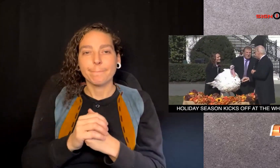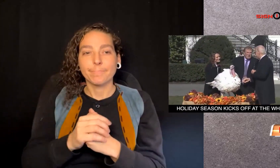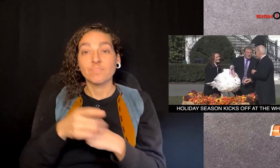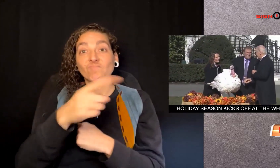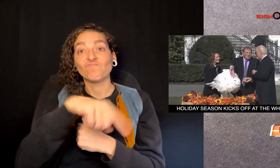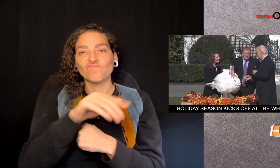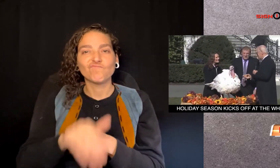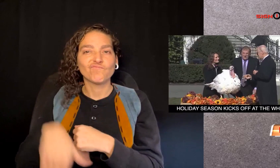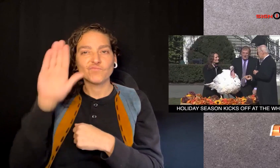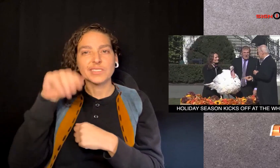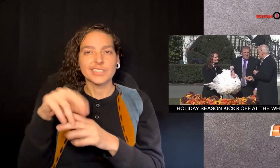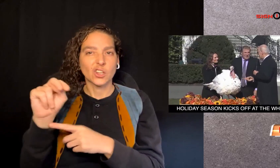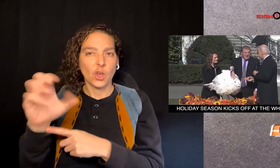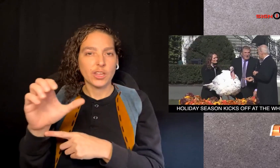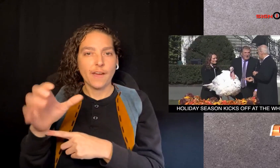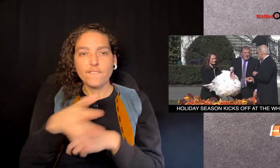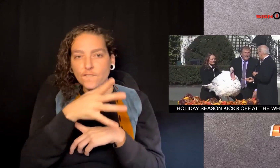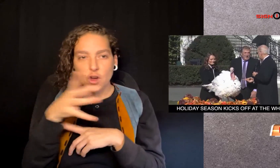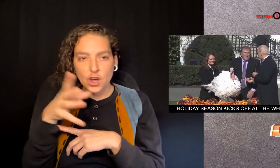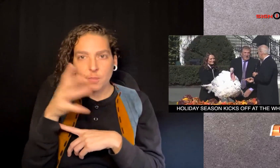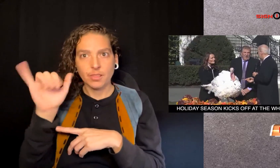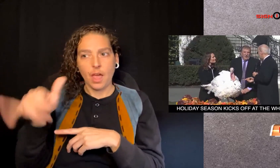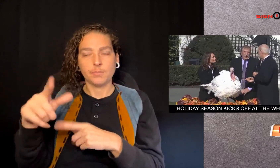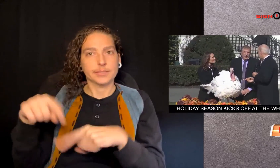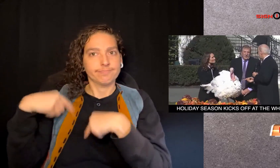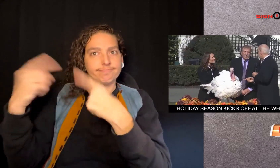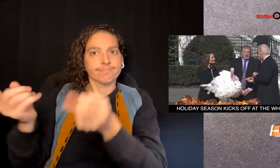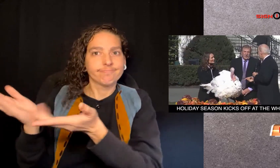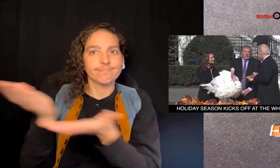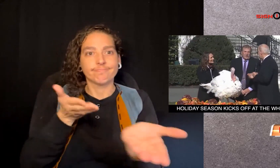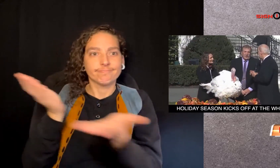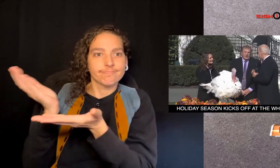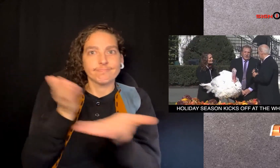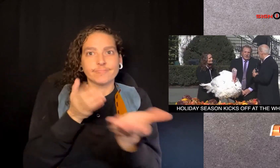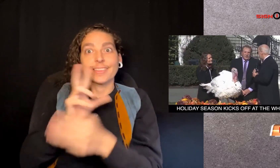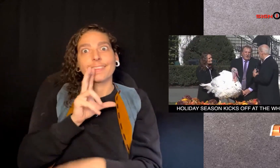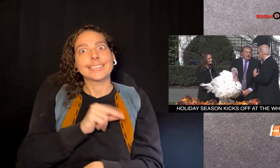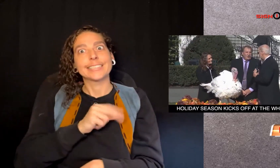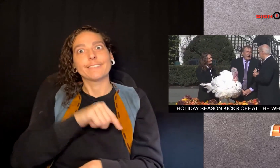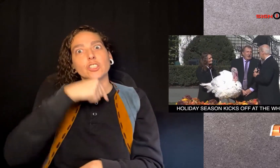and Chip they were raised in North Carolina on a farm that has been supplying Thanksgiving